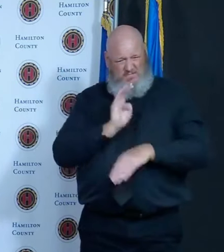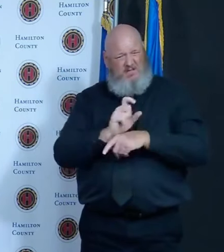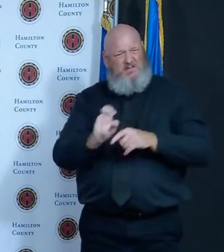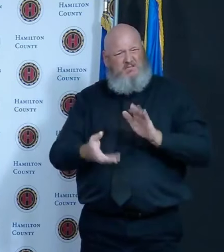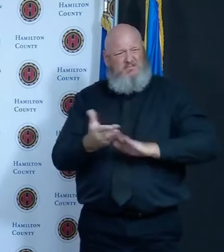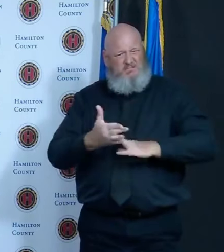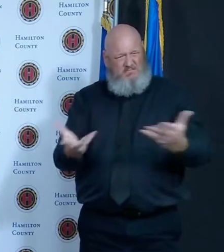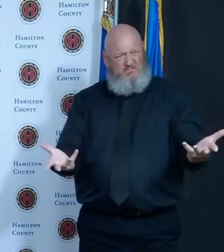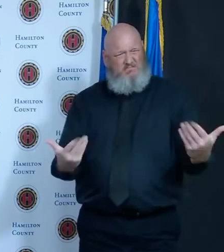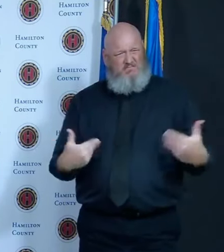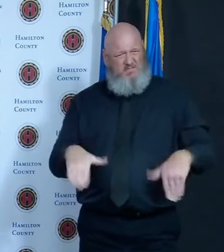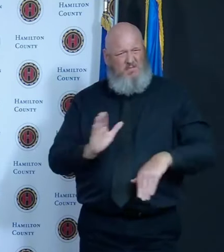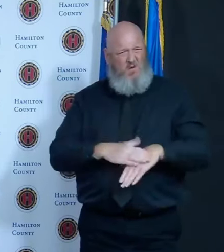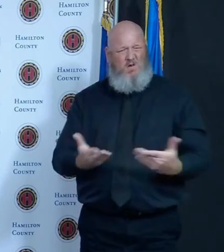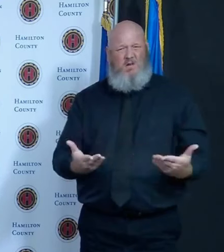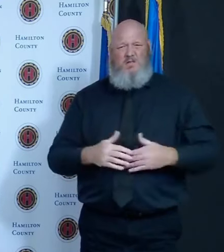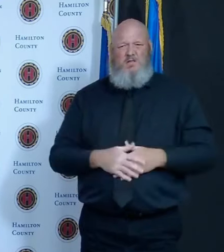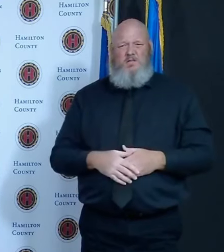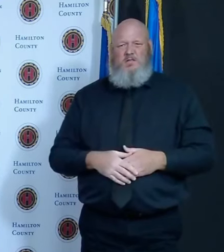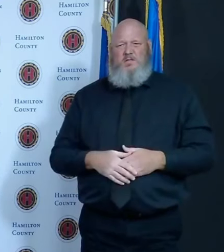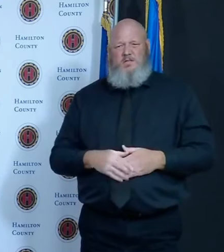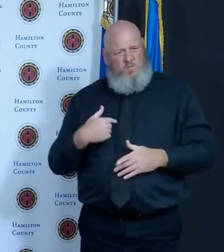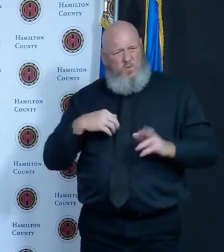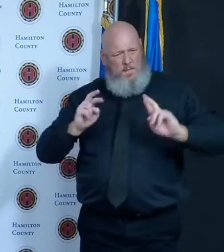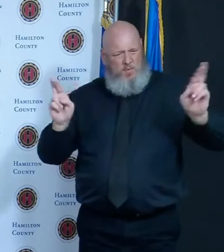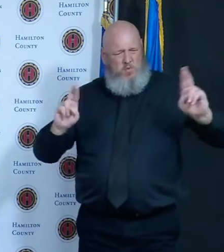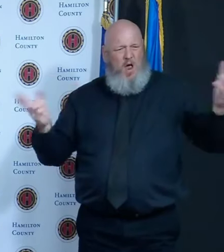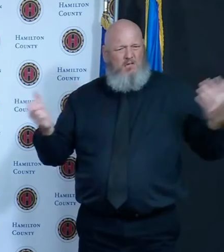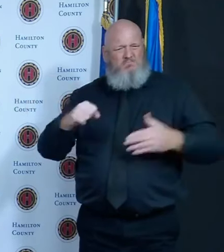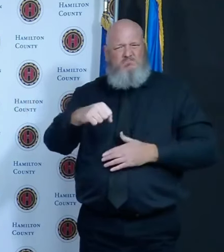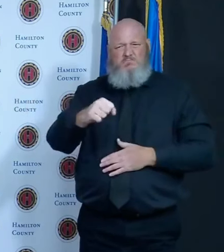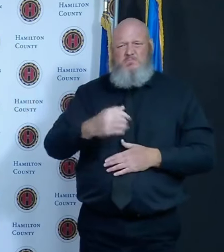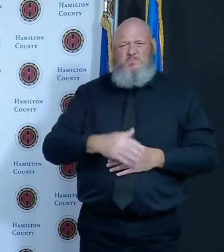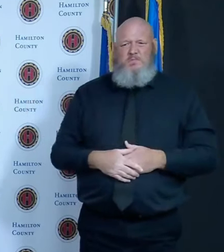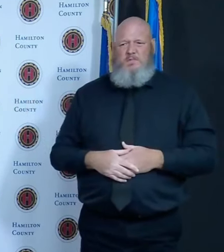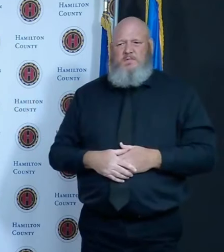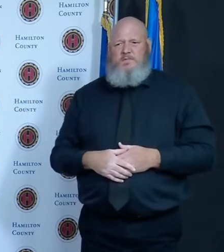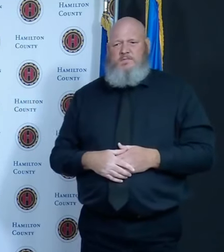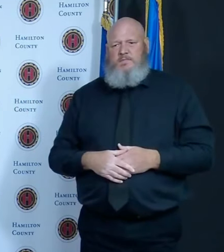respond to that too and what he's hearing from his membership